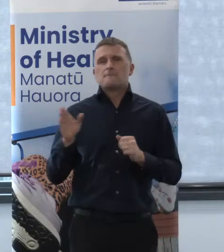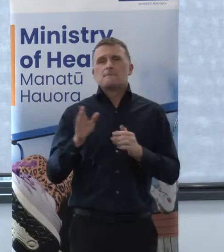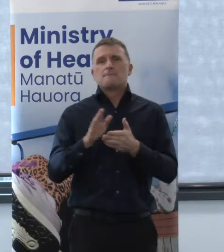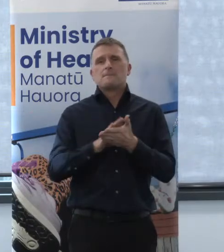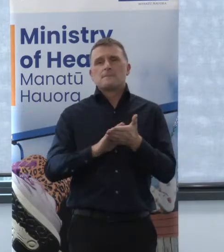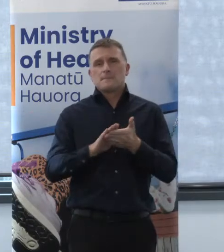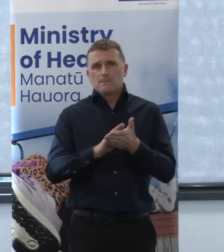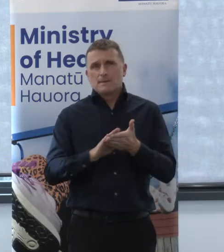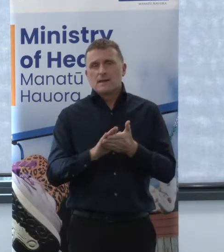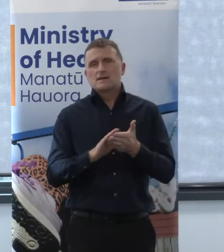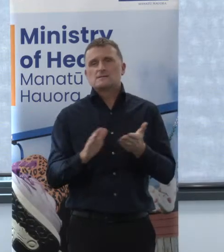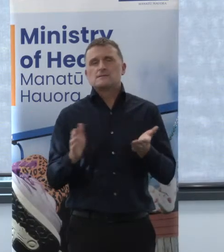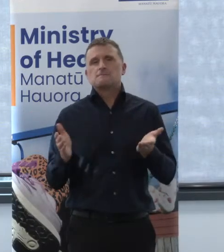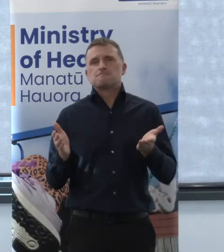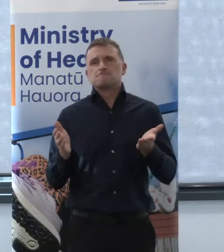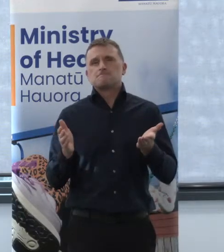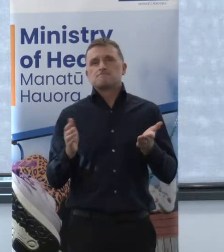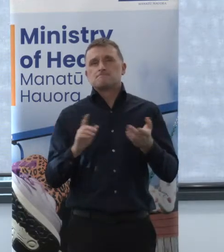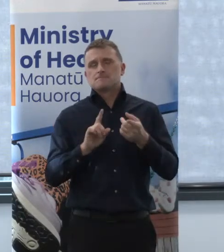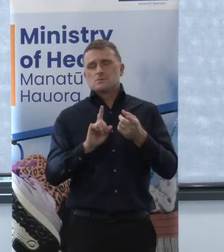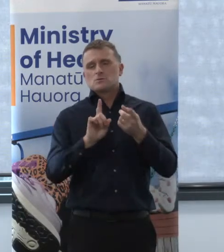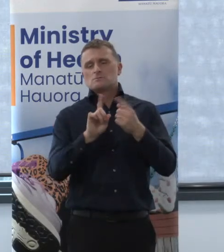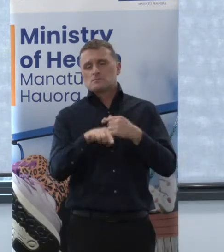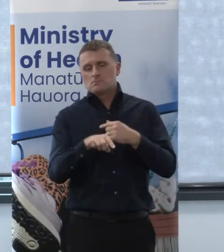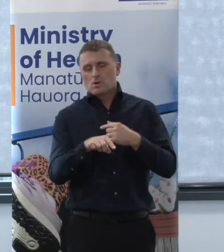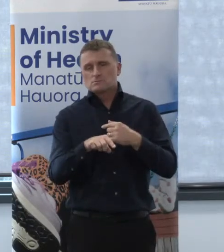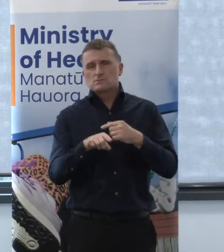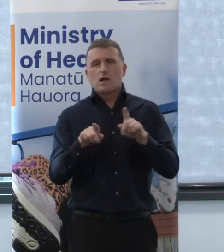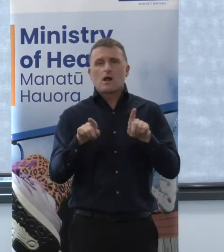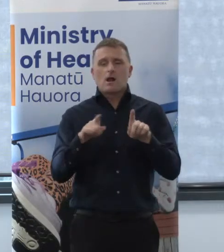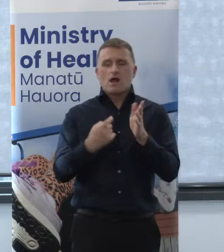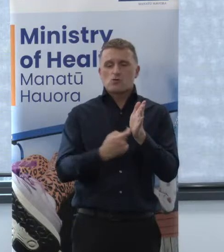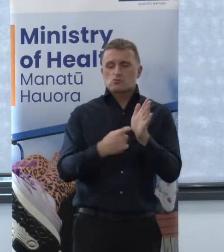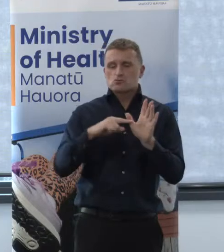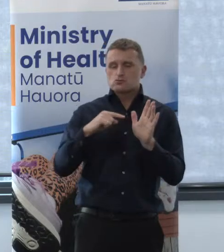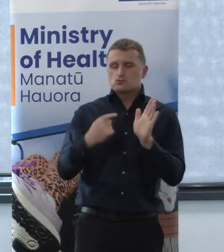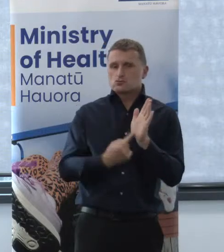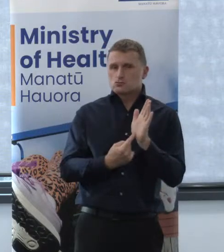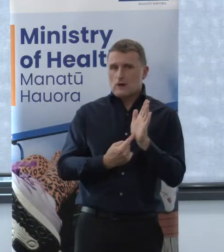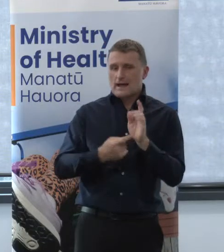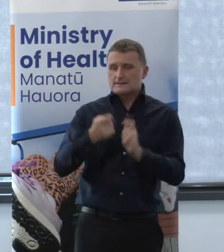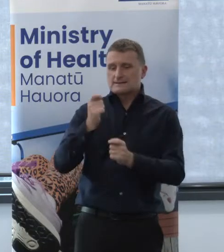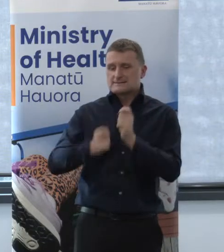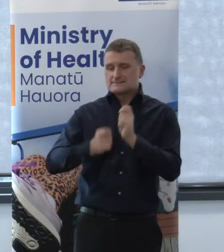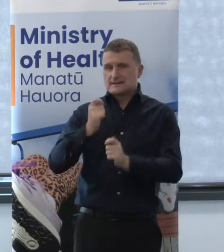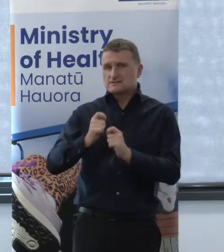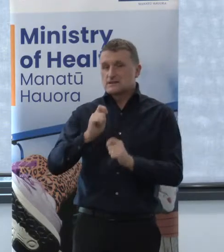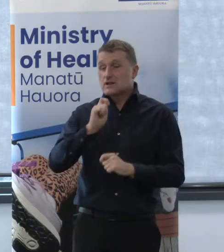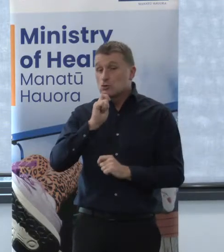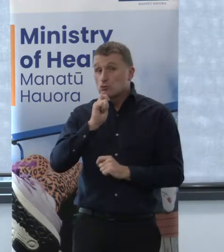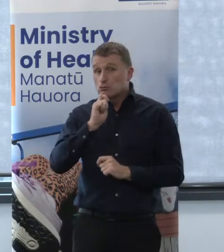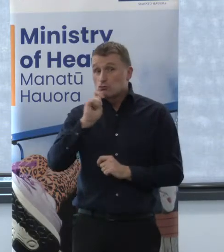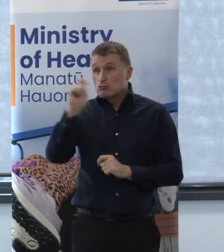That resource the